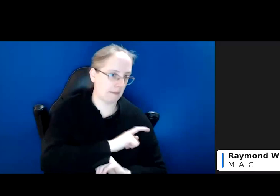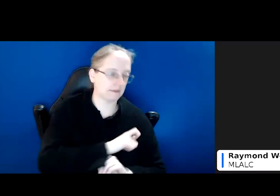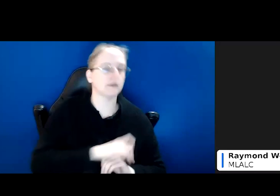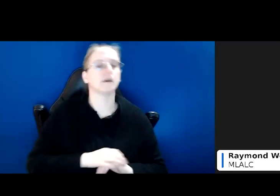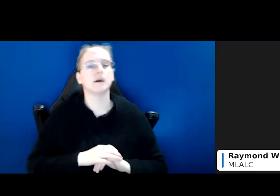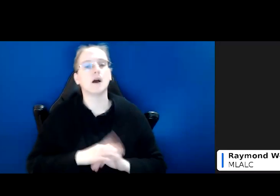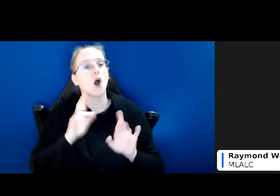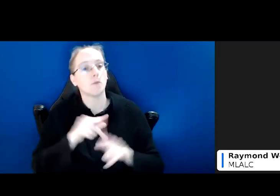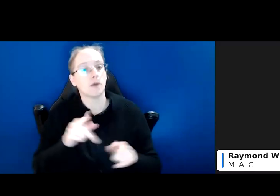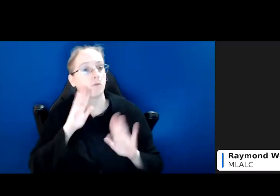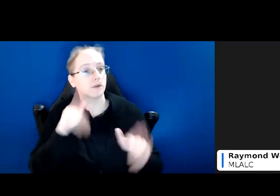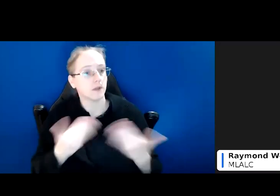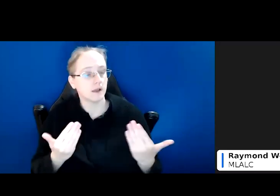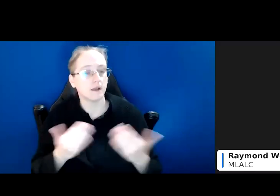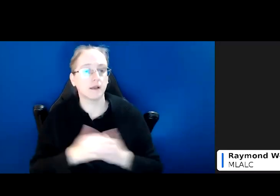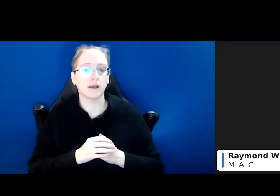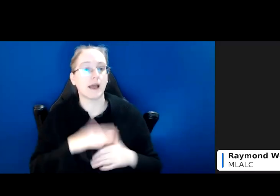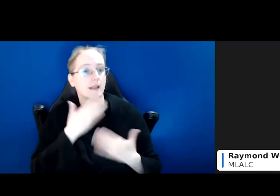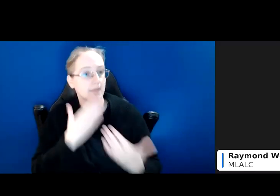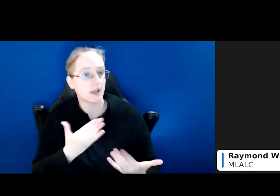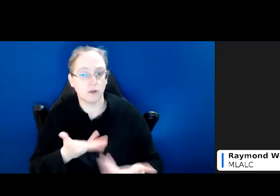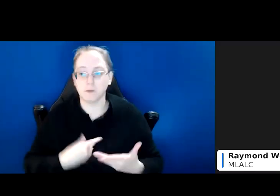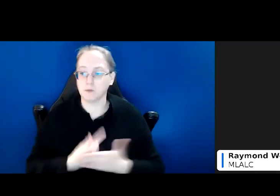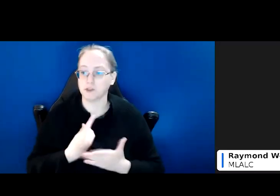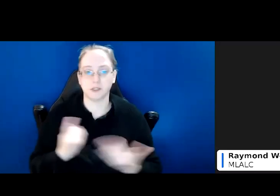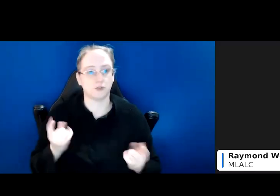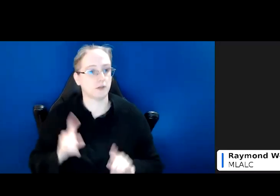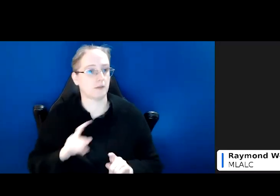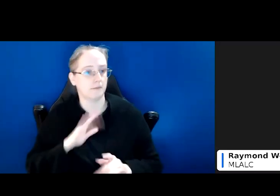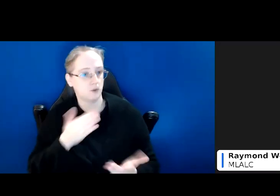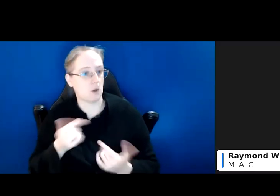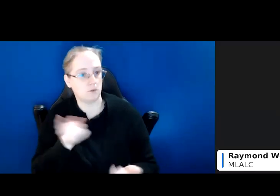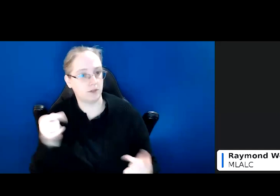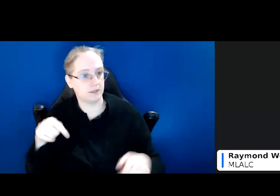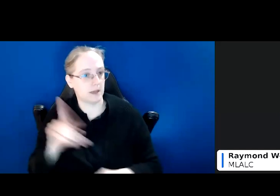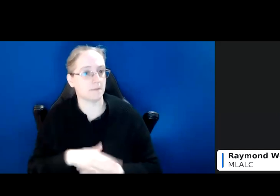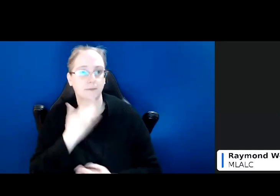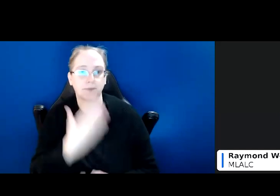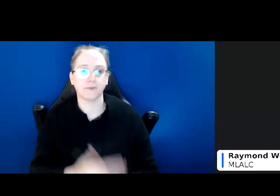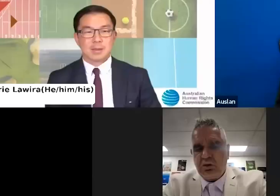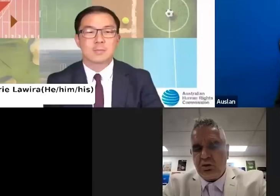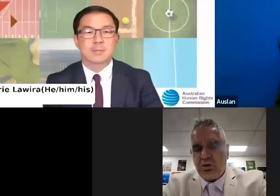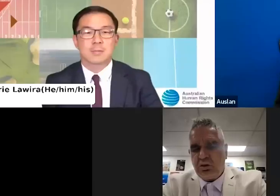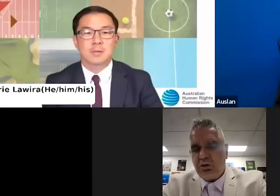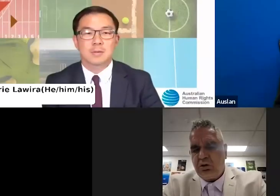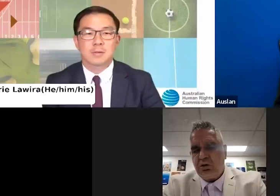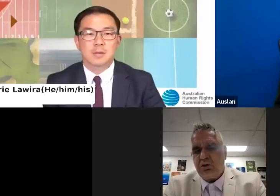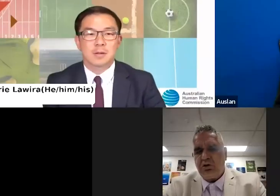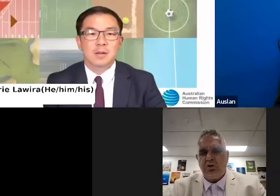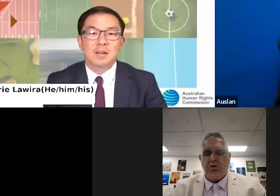and I will and thank you for giving me the opportunity to come and do it today. So thank you.